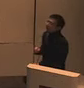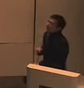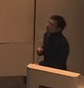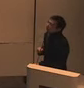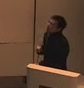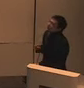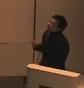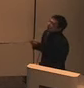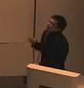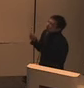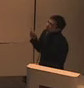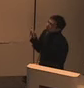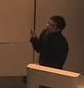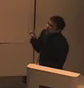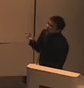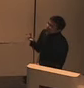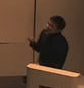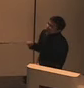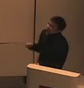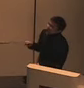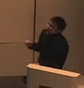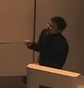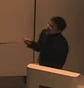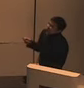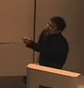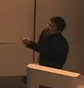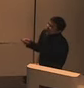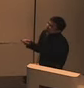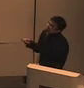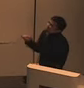So such a duality it has again.